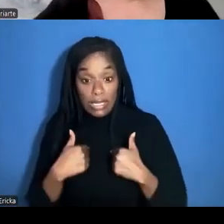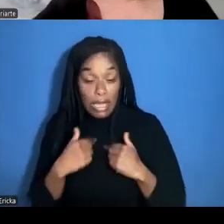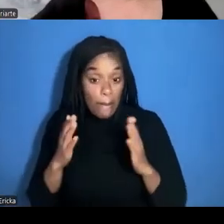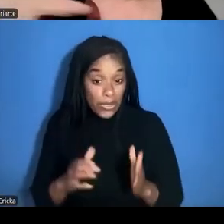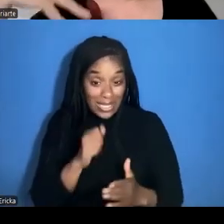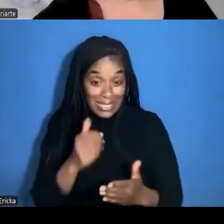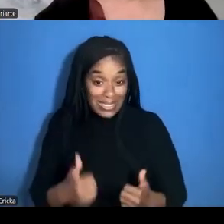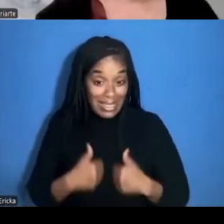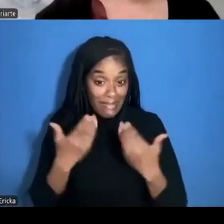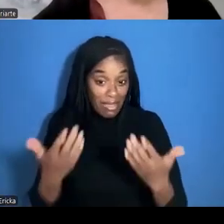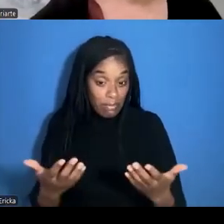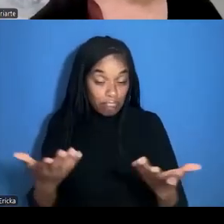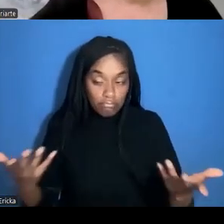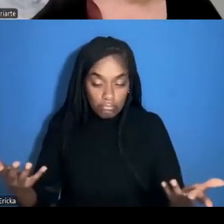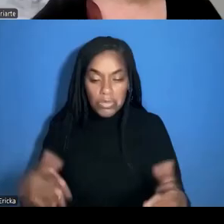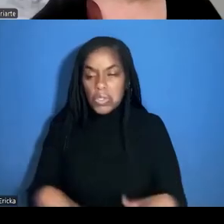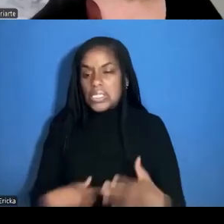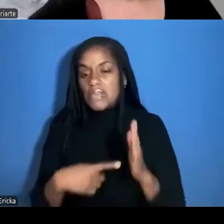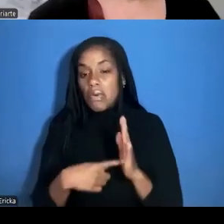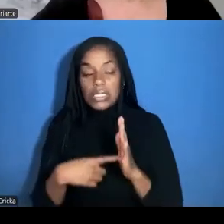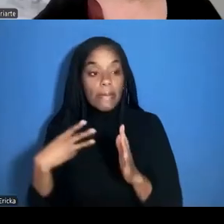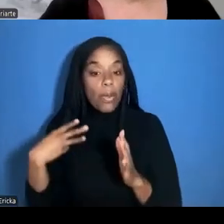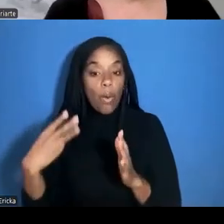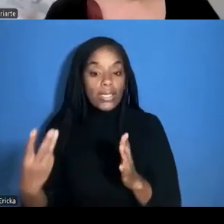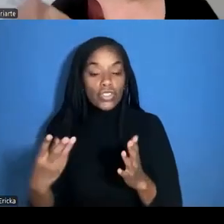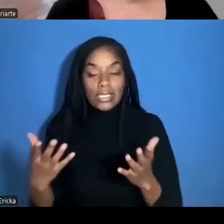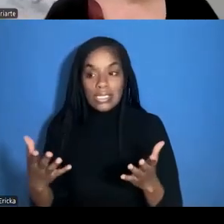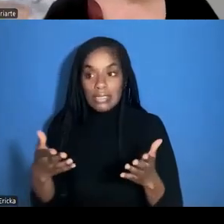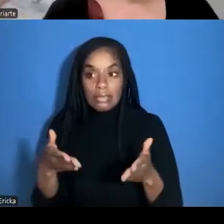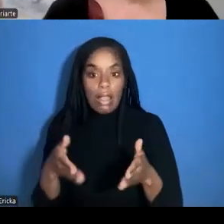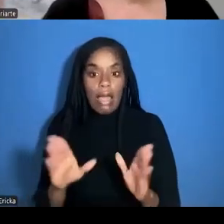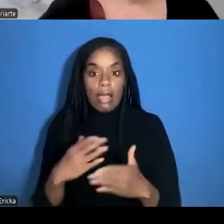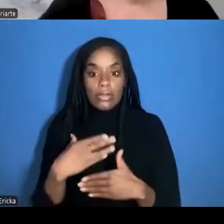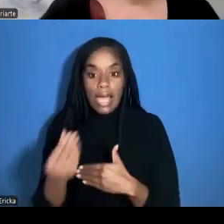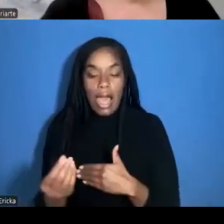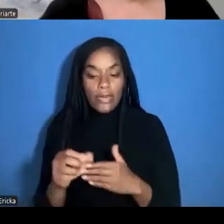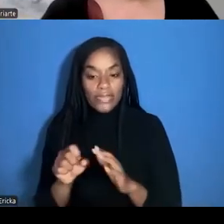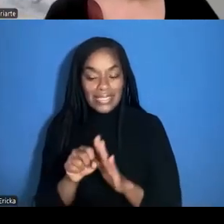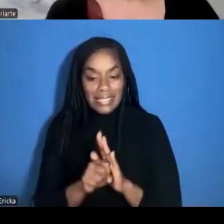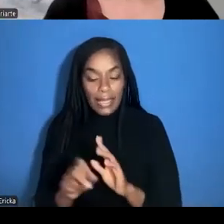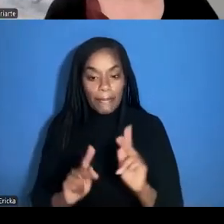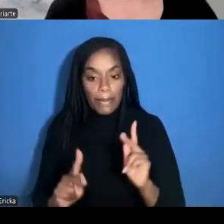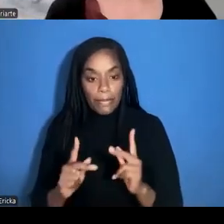So let's say, for example, Washington allows out of state residents to open an account in Washington.